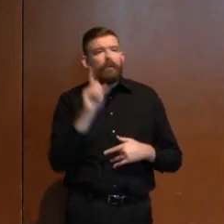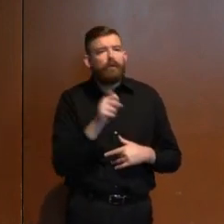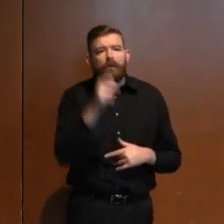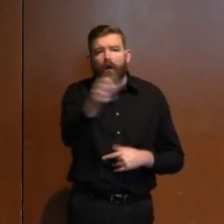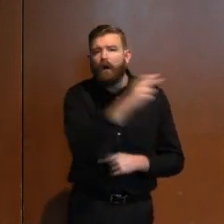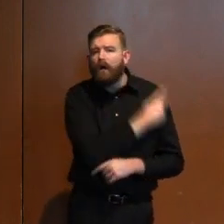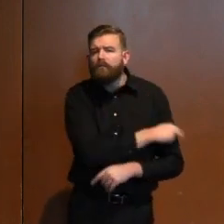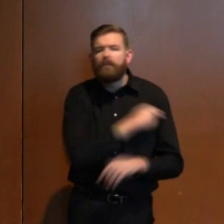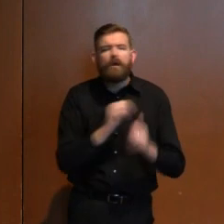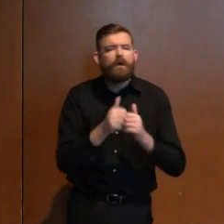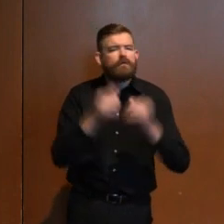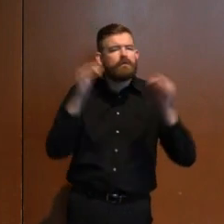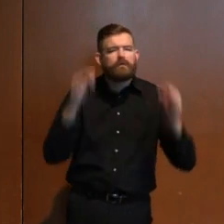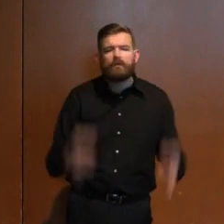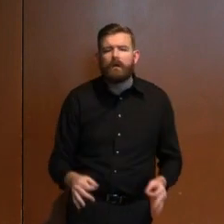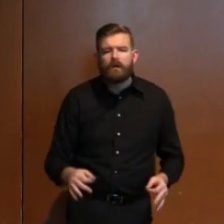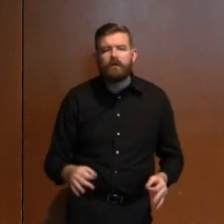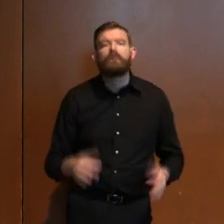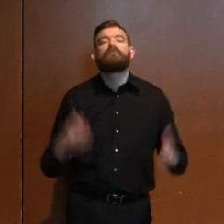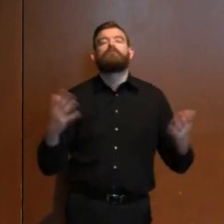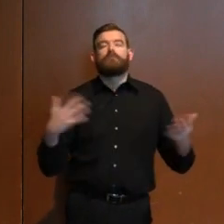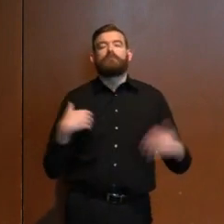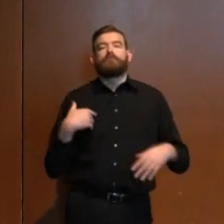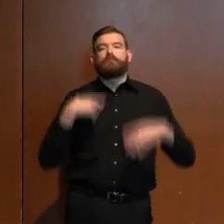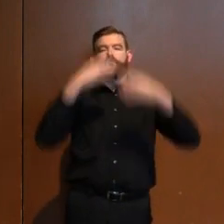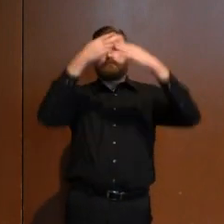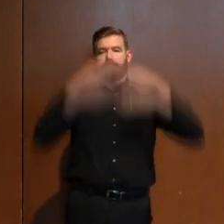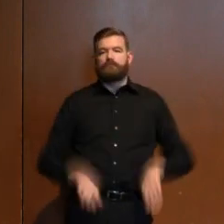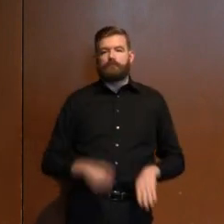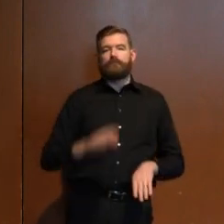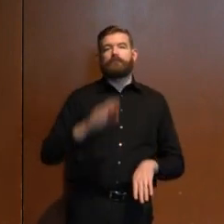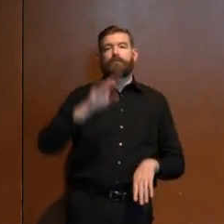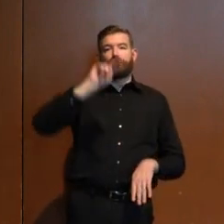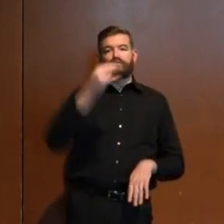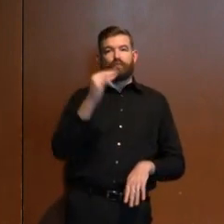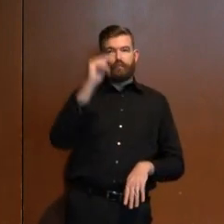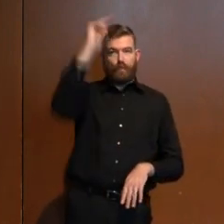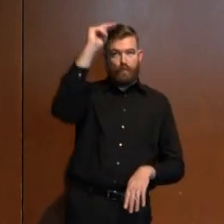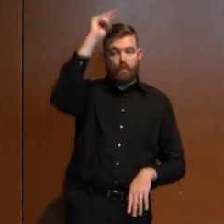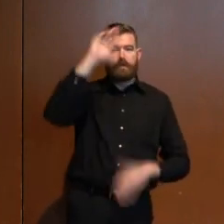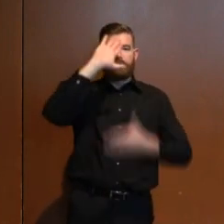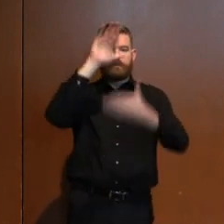WE DO EXPECT TO SEE VARIABILITY AND IN TERMS OF WHAT PATIENTS GO WHERE. WE SEPARATED THE STATE INTO TWO REGIONS, NORTH, CENTRAL AND